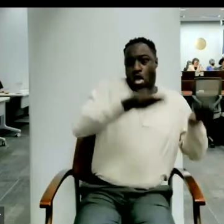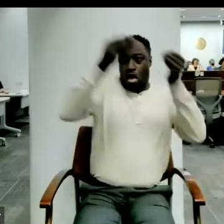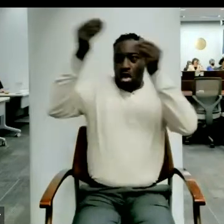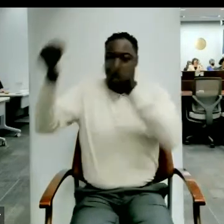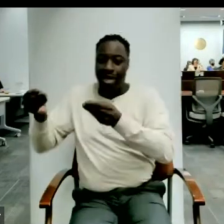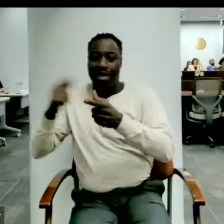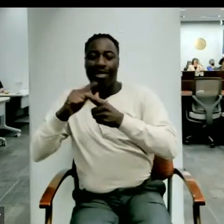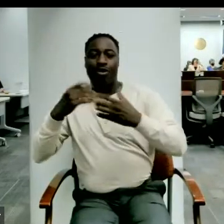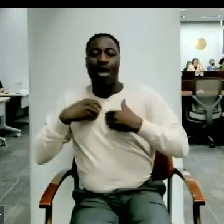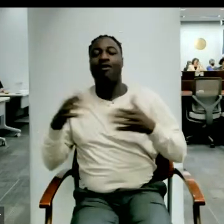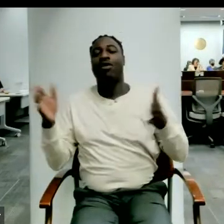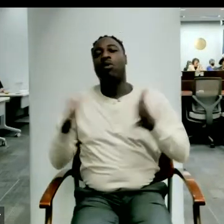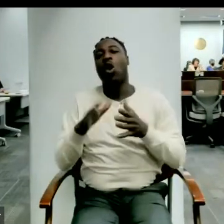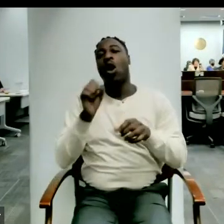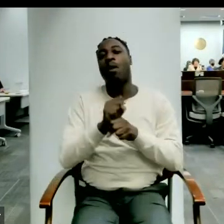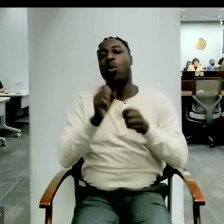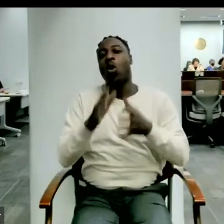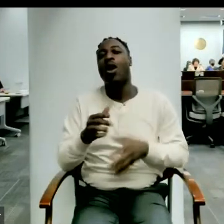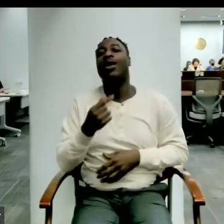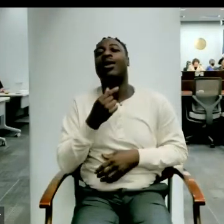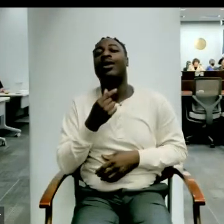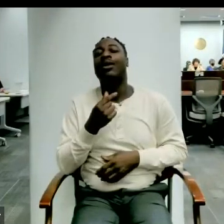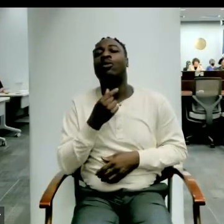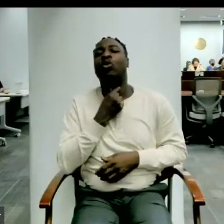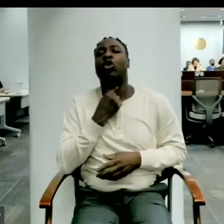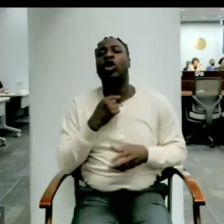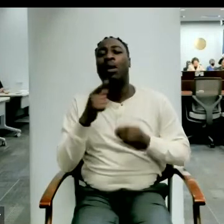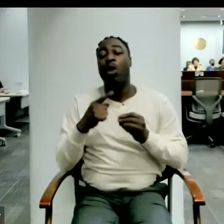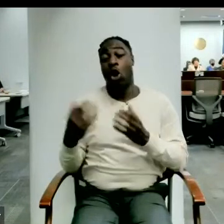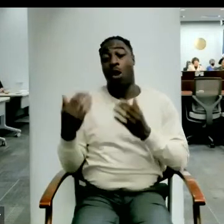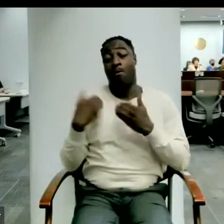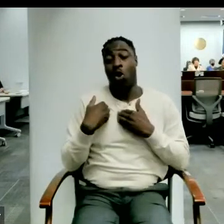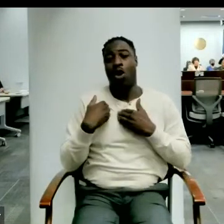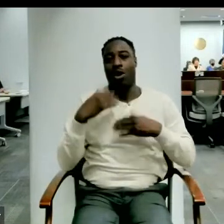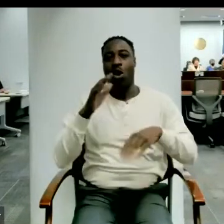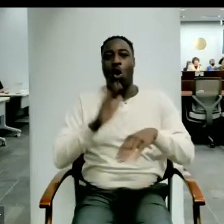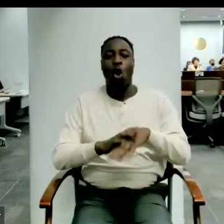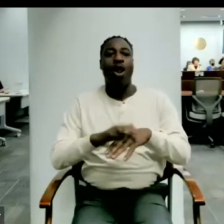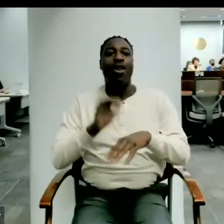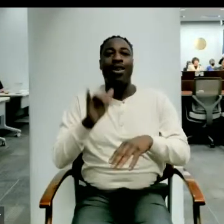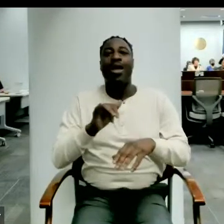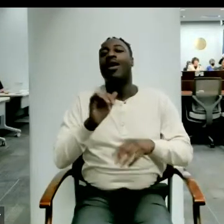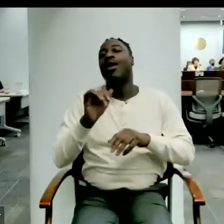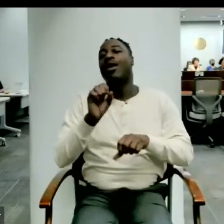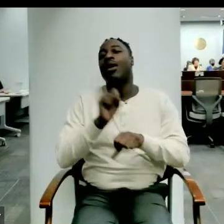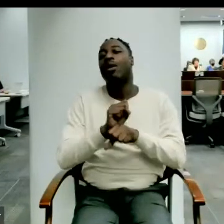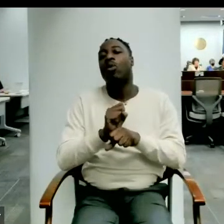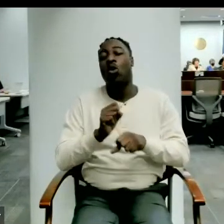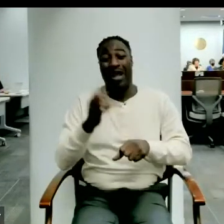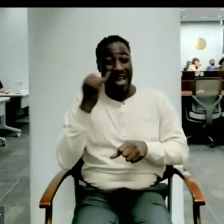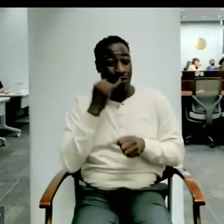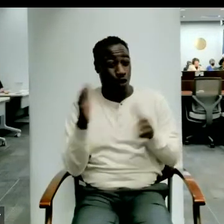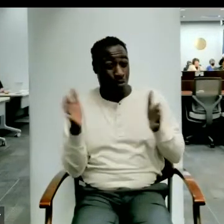small employees I'm particularly interested in the burden it would place on those employers. Thank you, Commissioner,